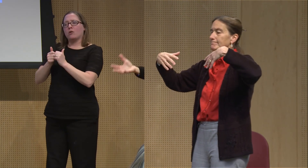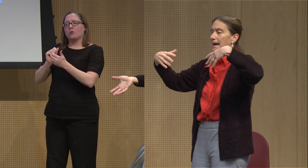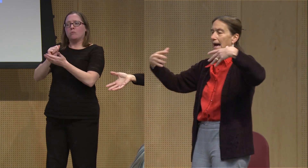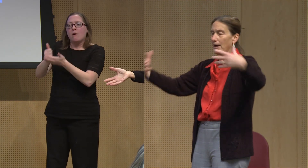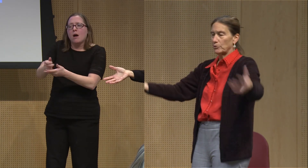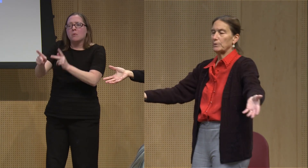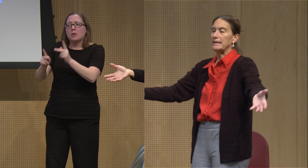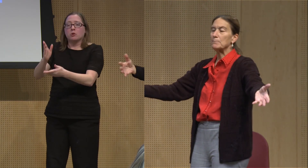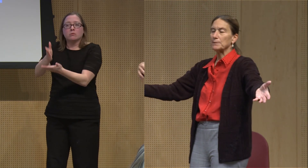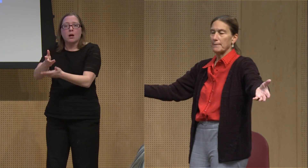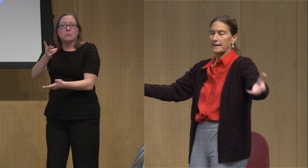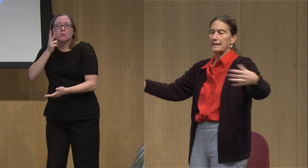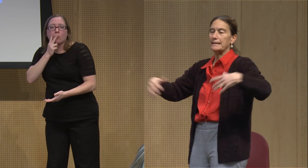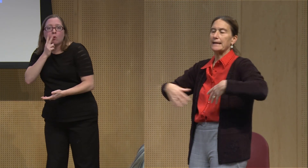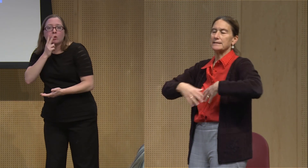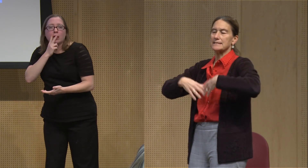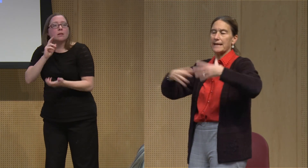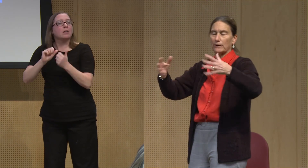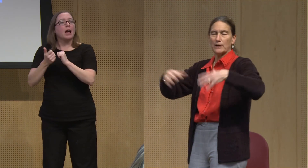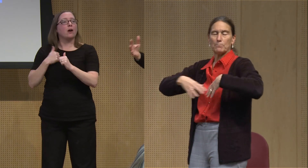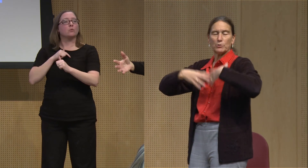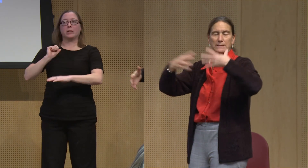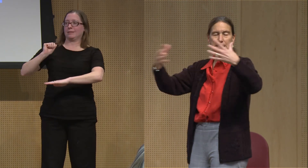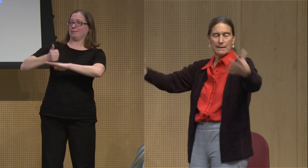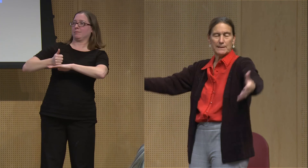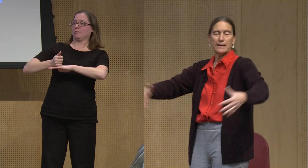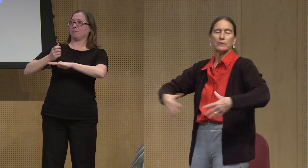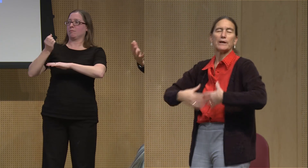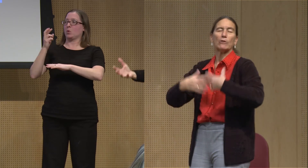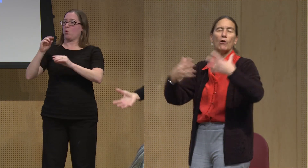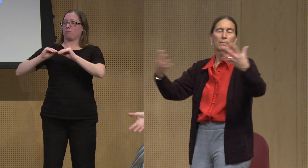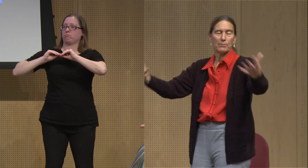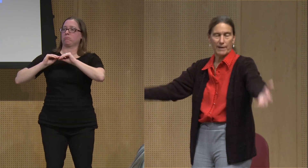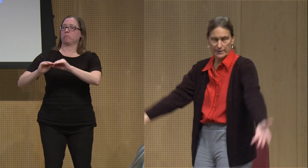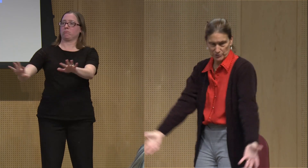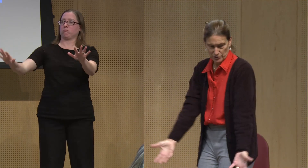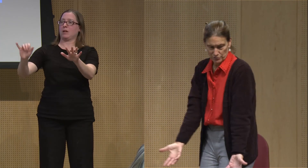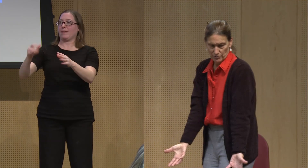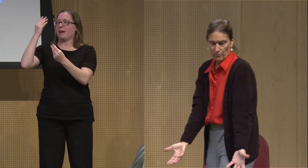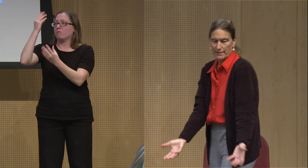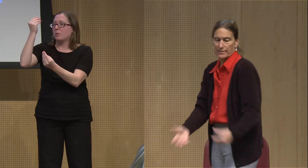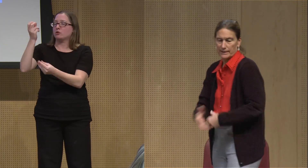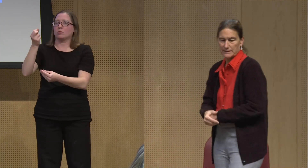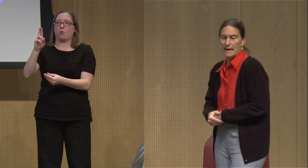HOW DO WE IMPLEMENT IT AND GET IT SCALED UP OR DISSEMINATE IT OR GET ALL THE PROVIDERS TO DO THE RIGHT THINGS?